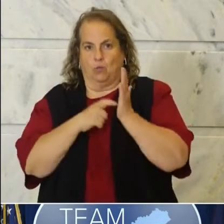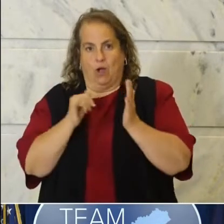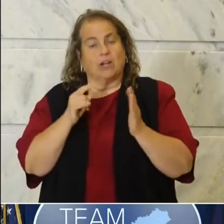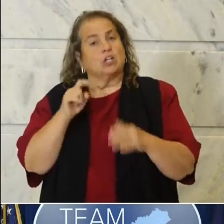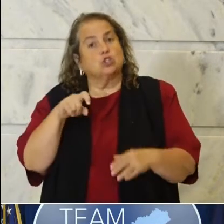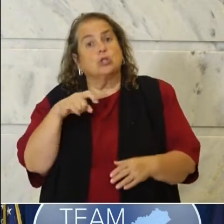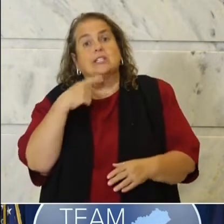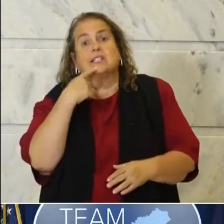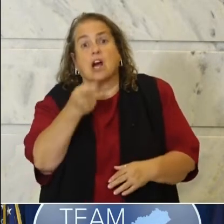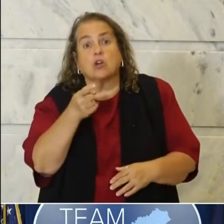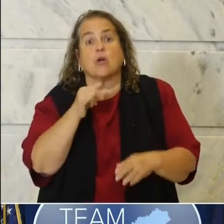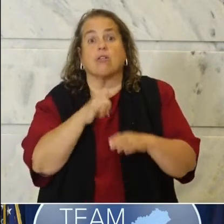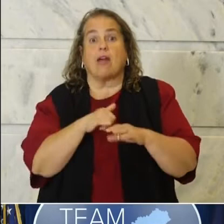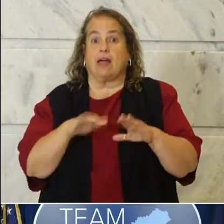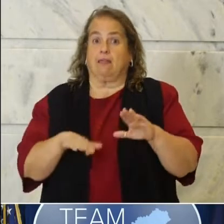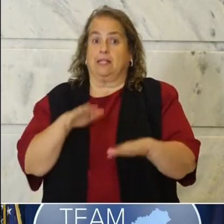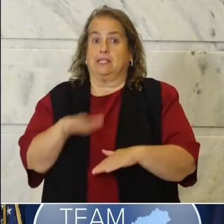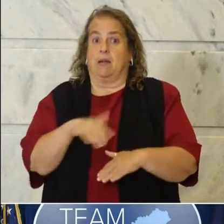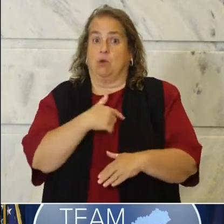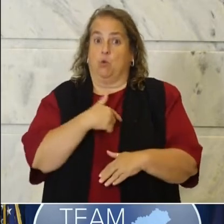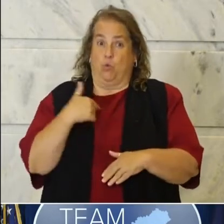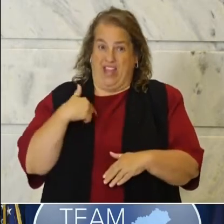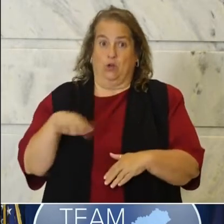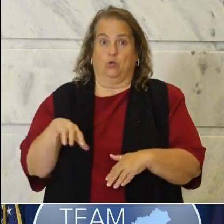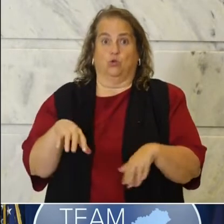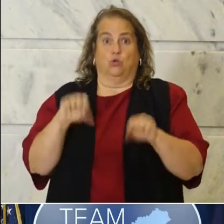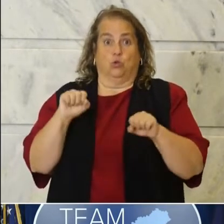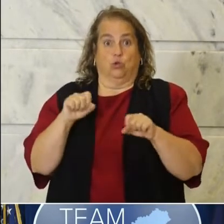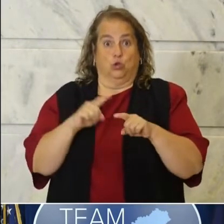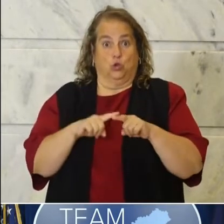we took is the right step, given what we're seeing. But also this is gonna